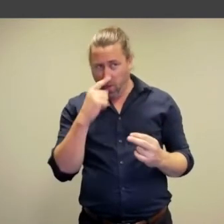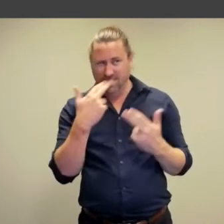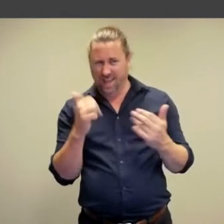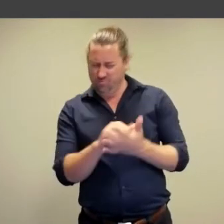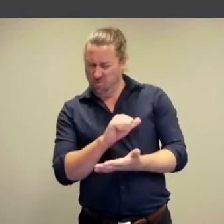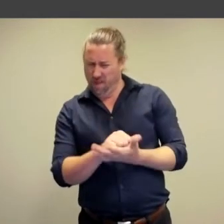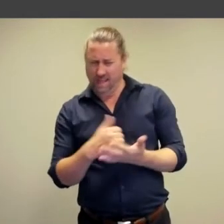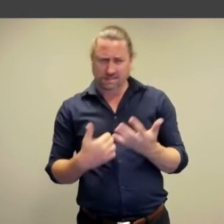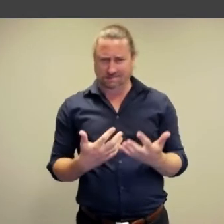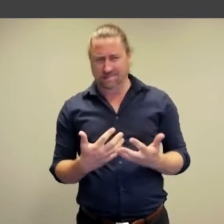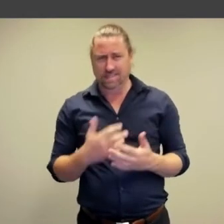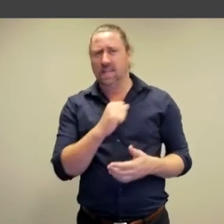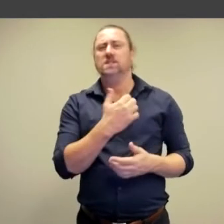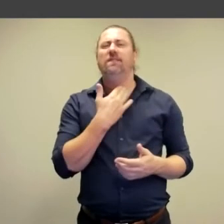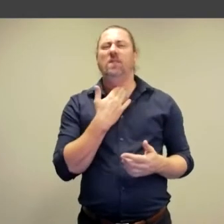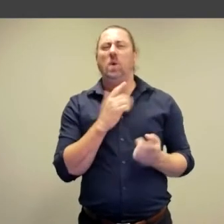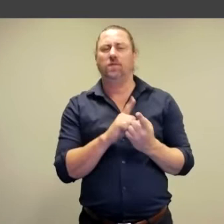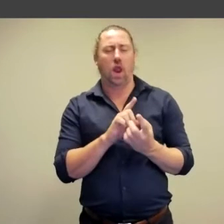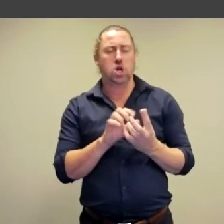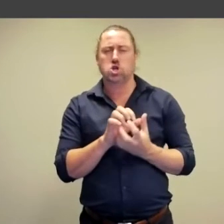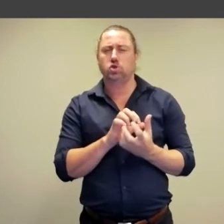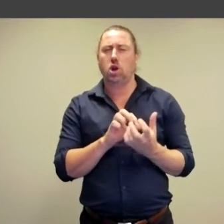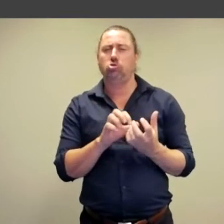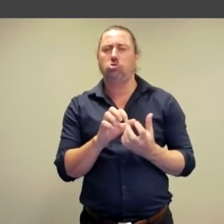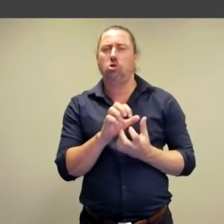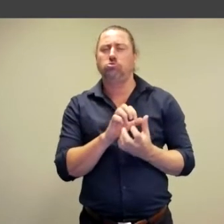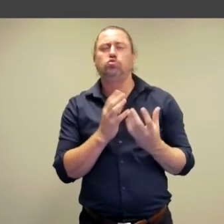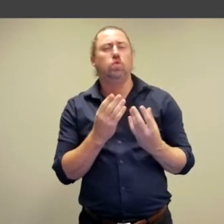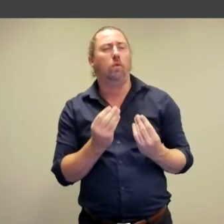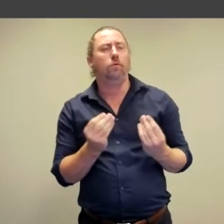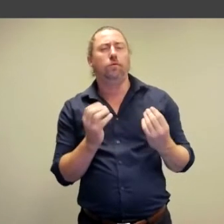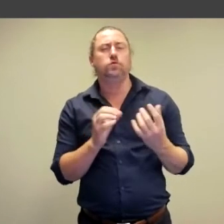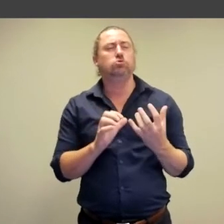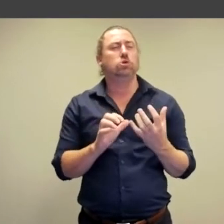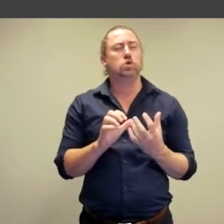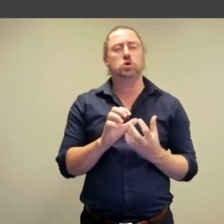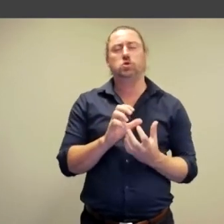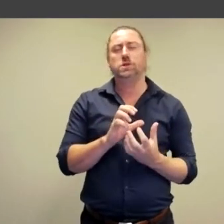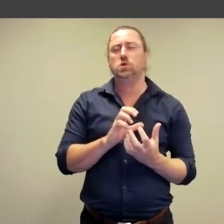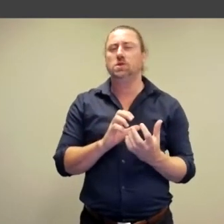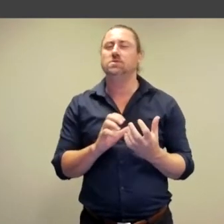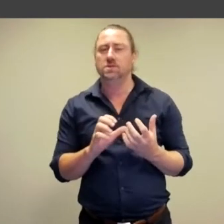his voice is gravelly and soft